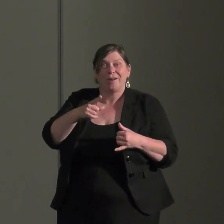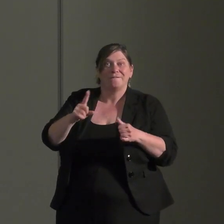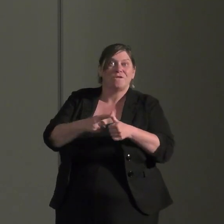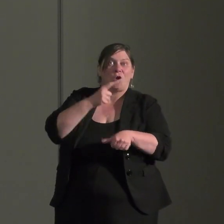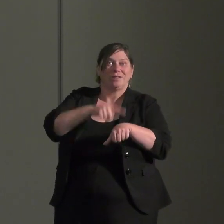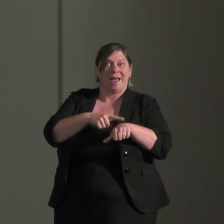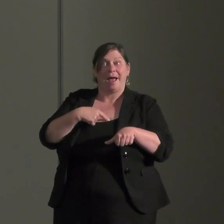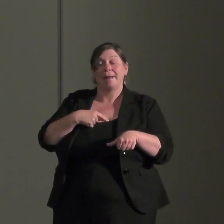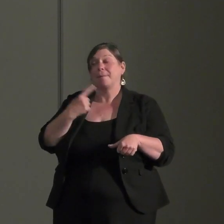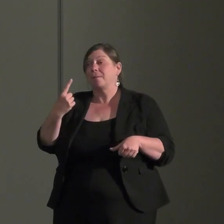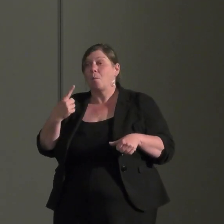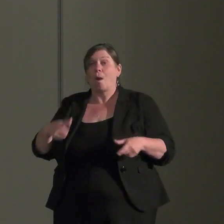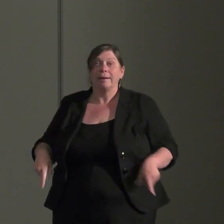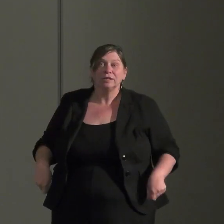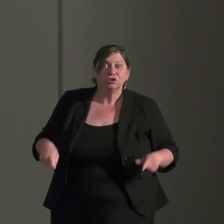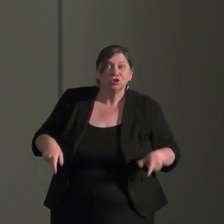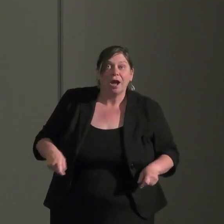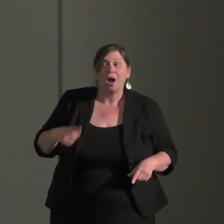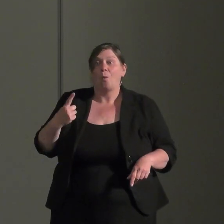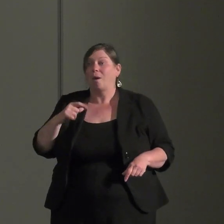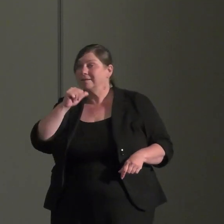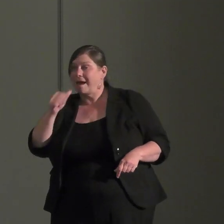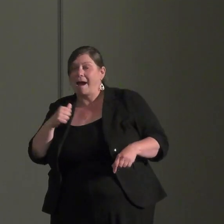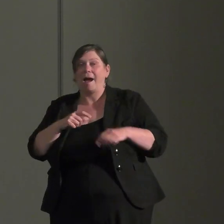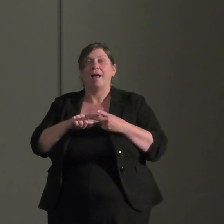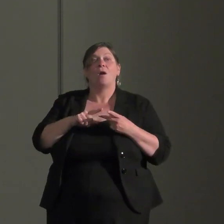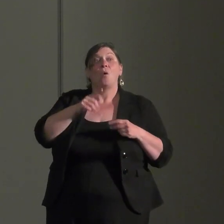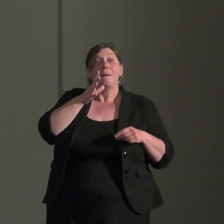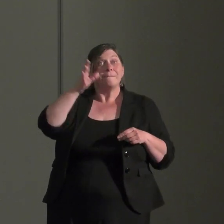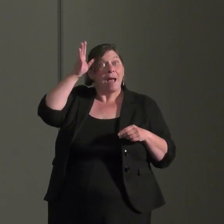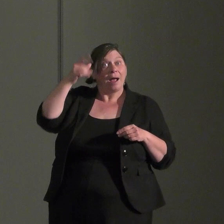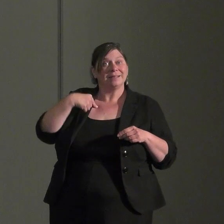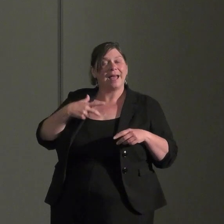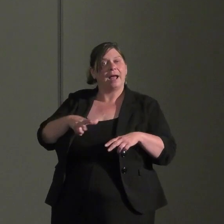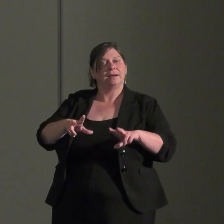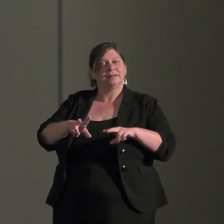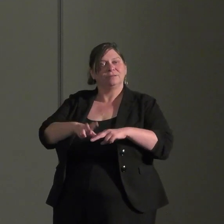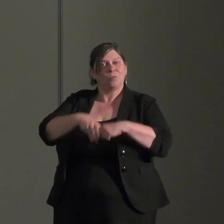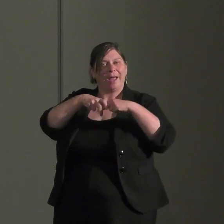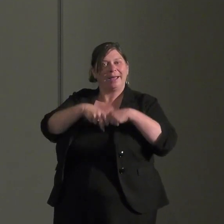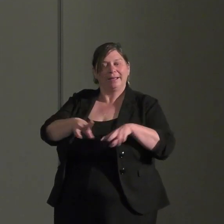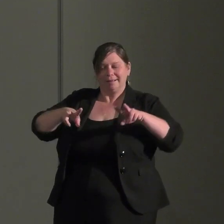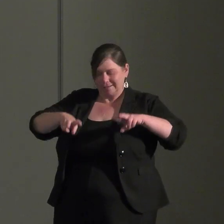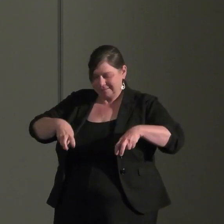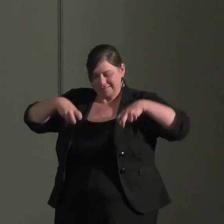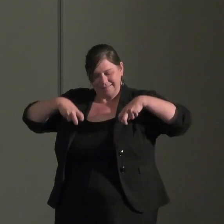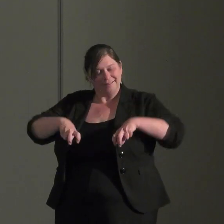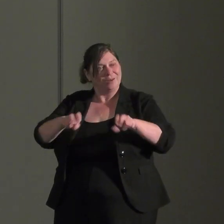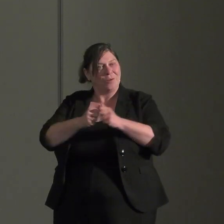wheelchair or parent I've been able to swing with my child for the first time. Those are the